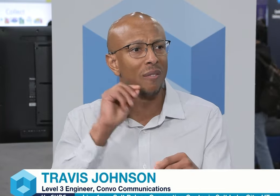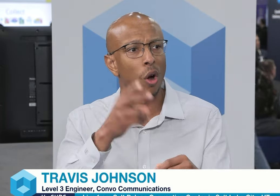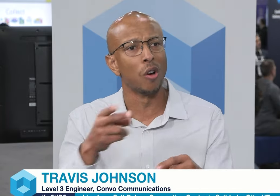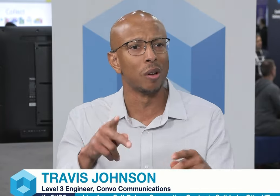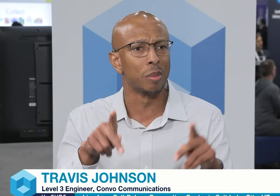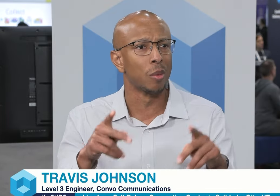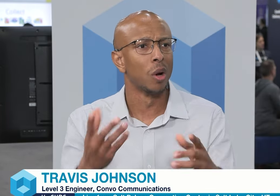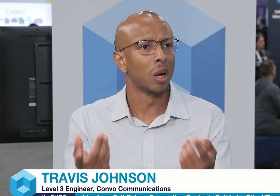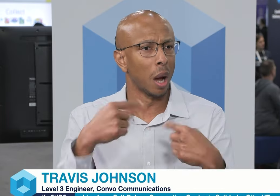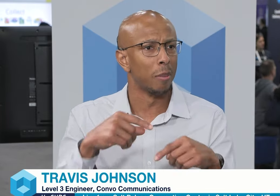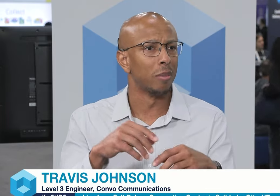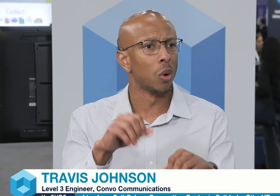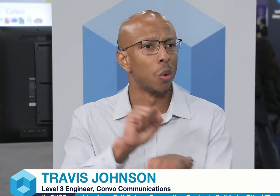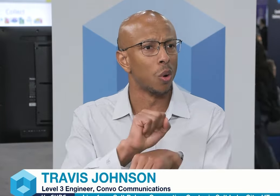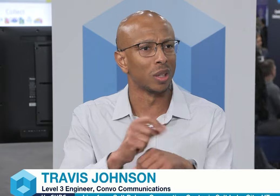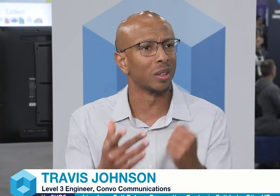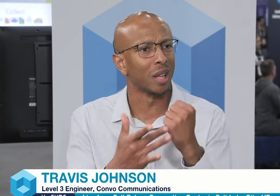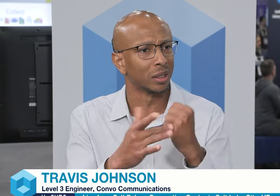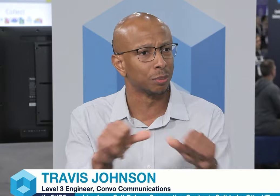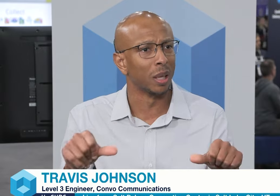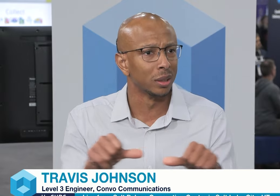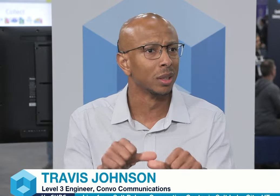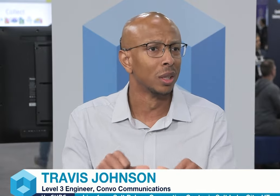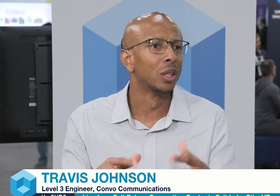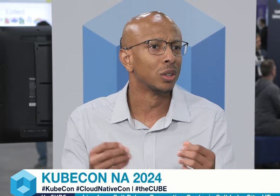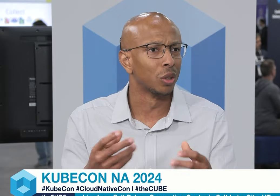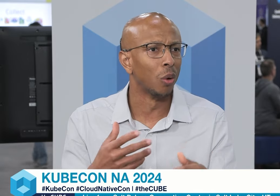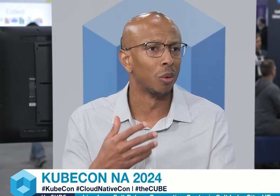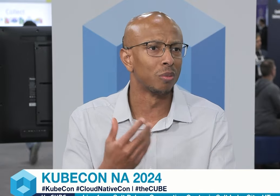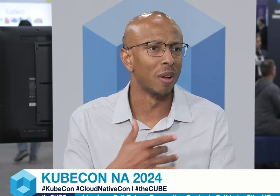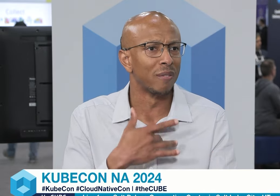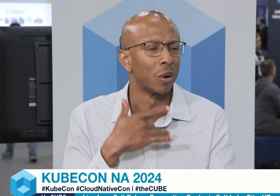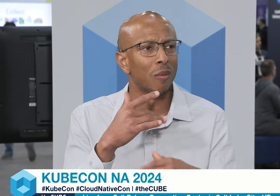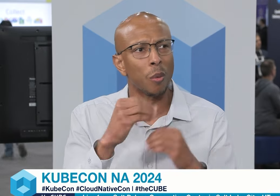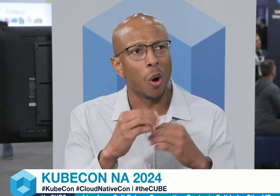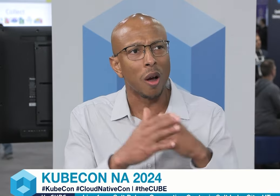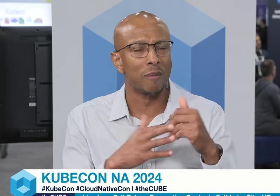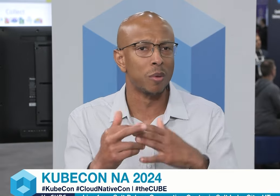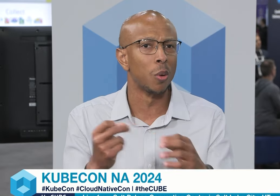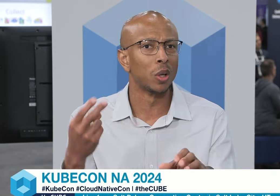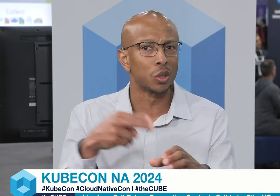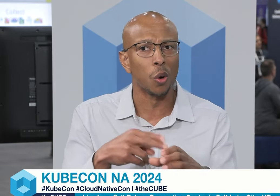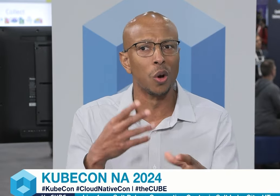and trying to encourage more deaf and hard of hearing individuals to come to this tech space